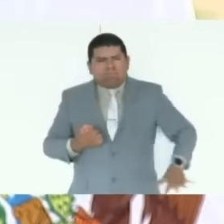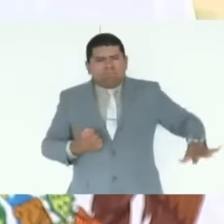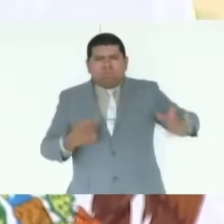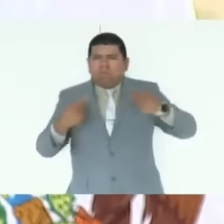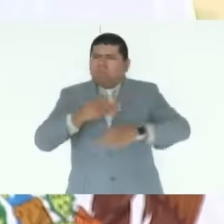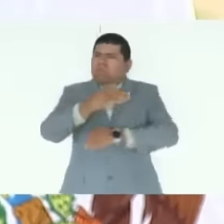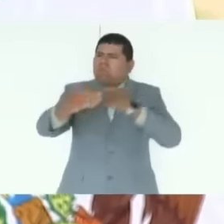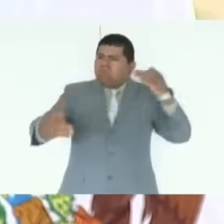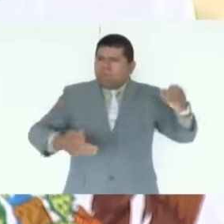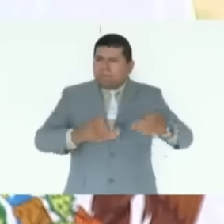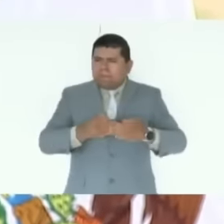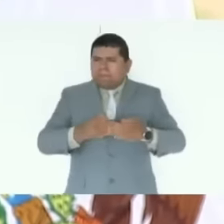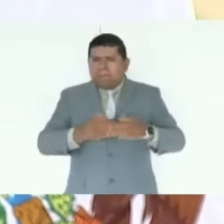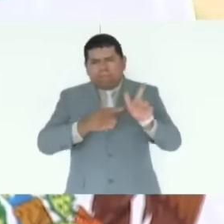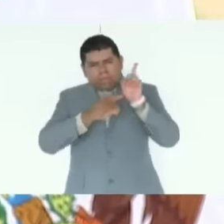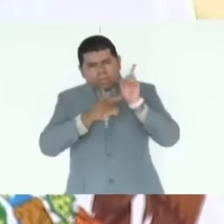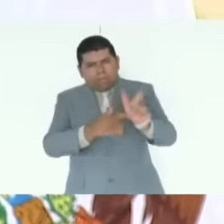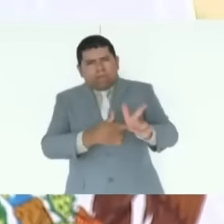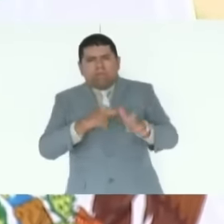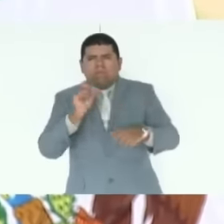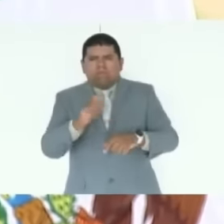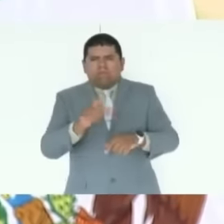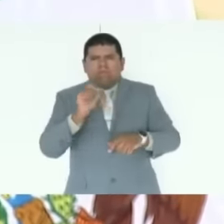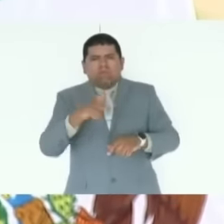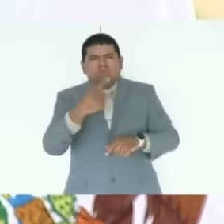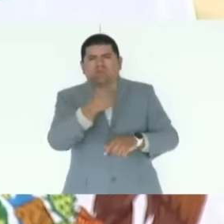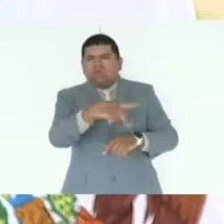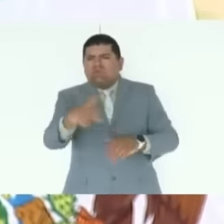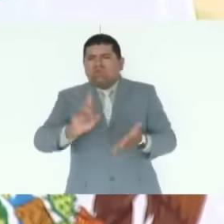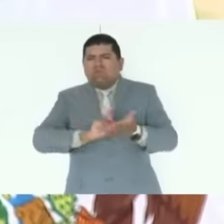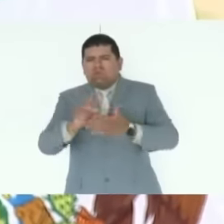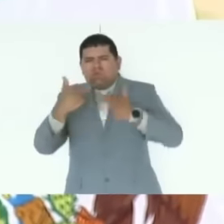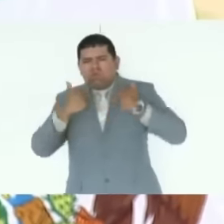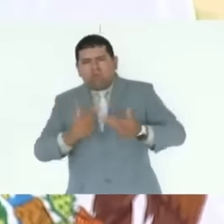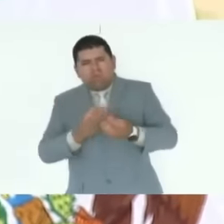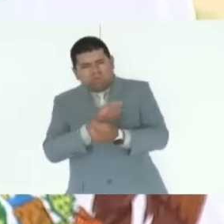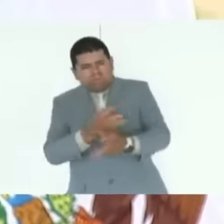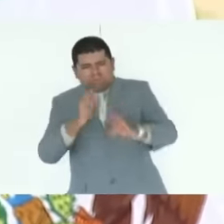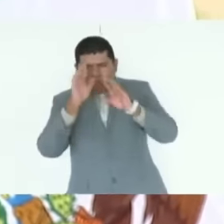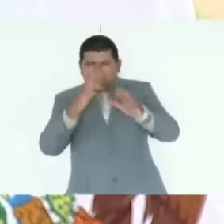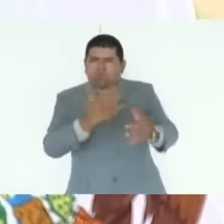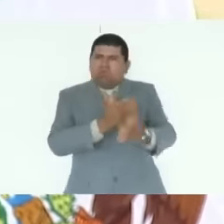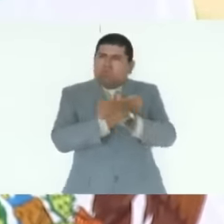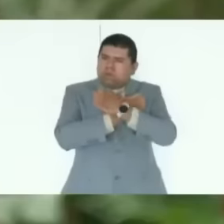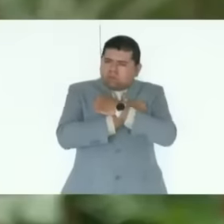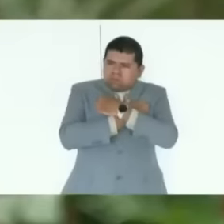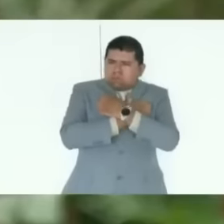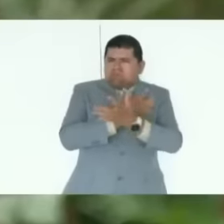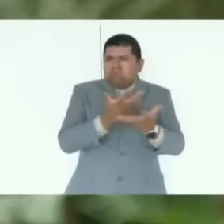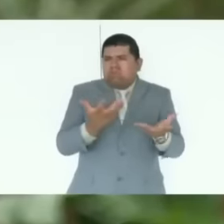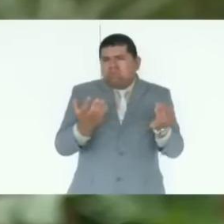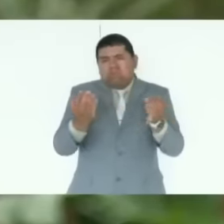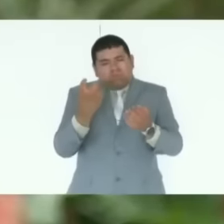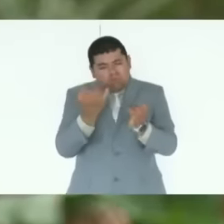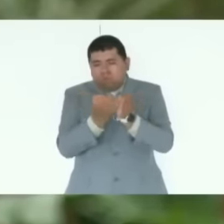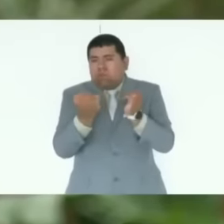and continuing to recover the rights of the people the right to education also the right